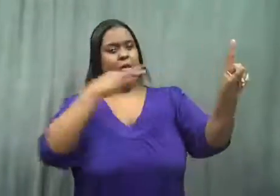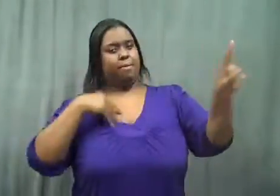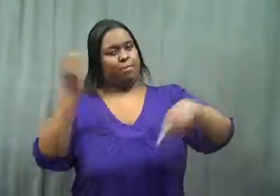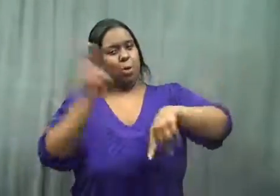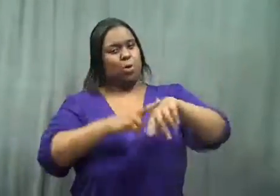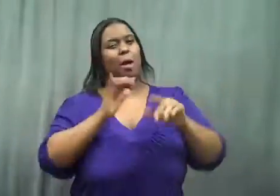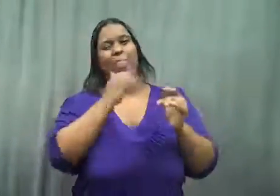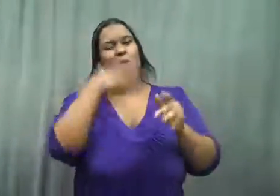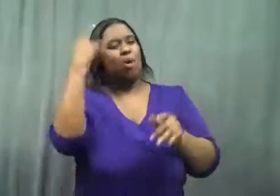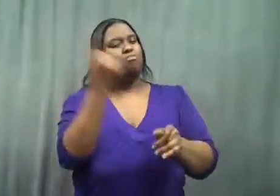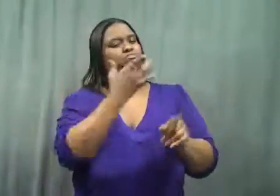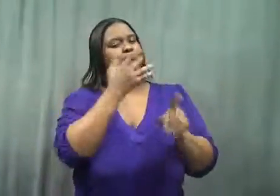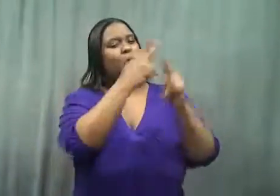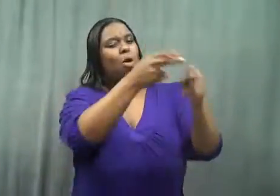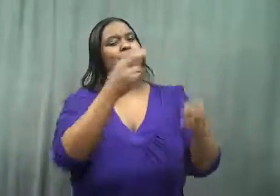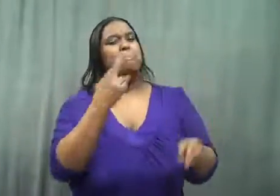He was on the staff, so I called him my best friend.